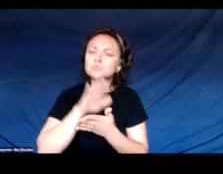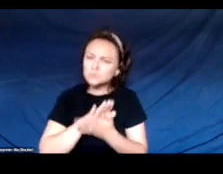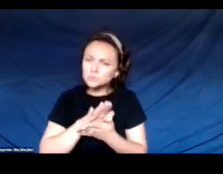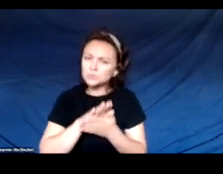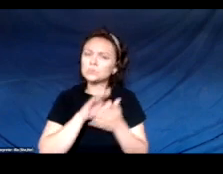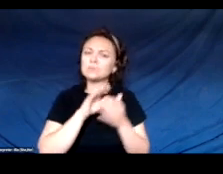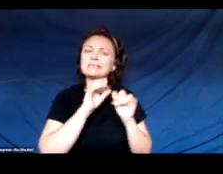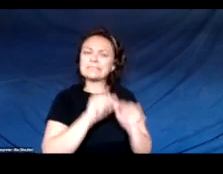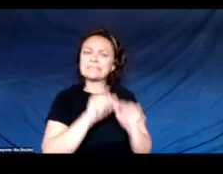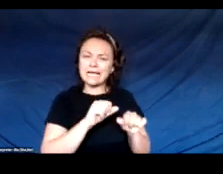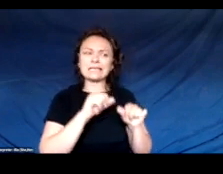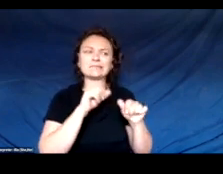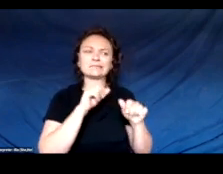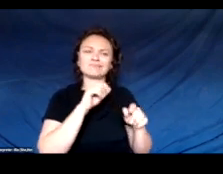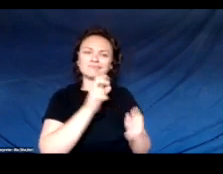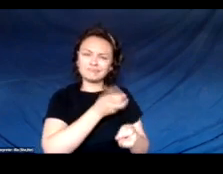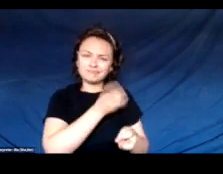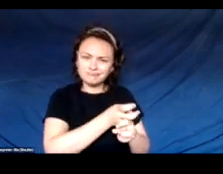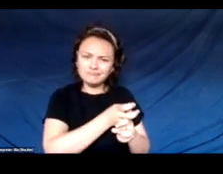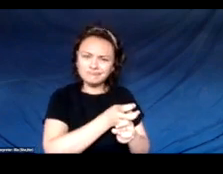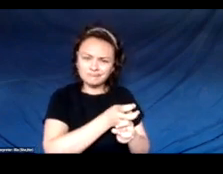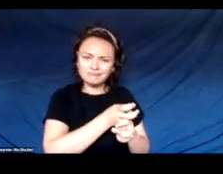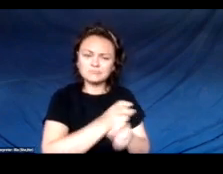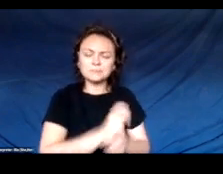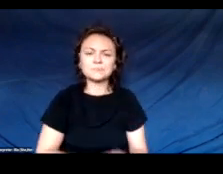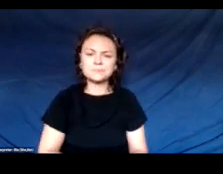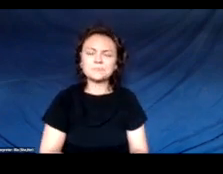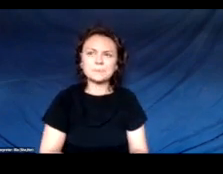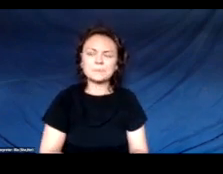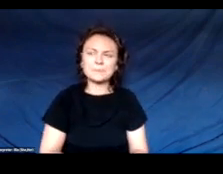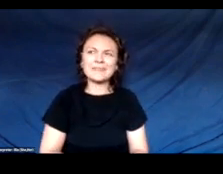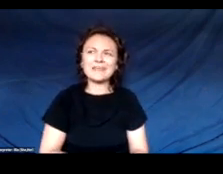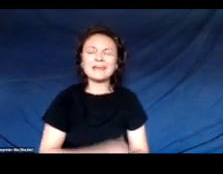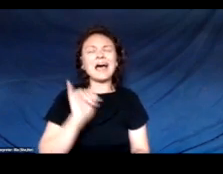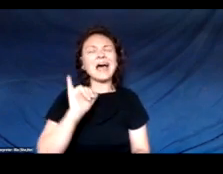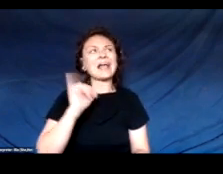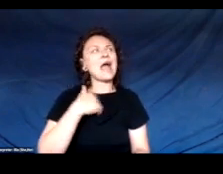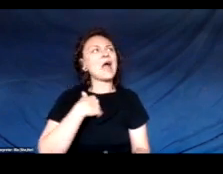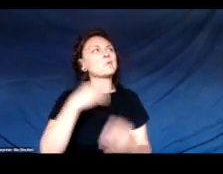Like I was telling